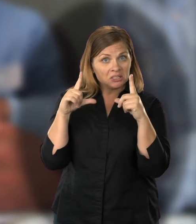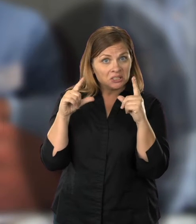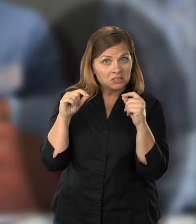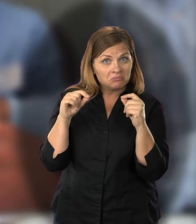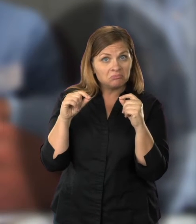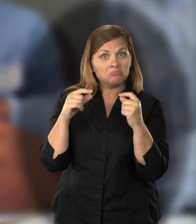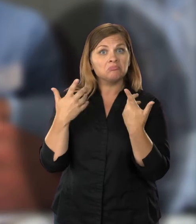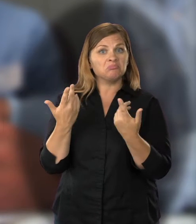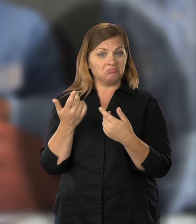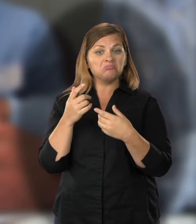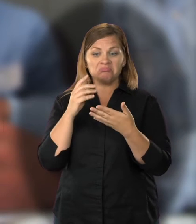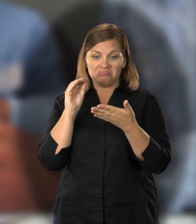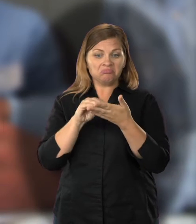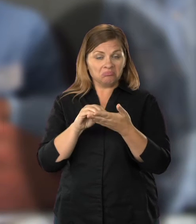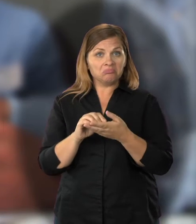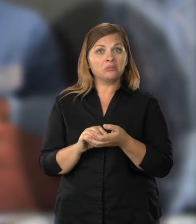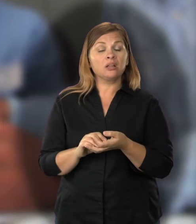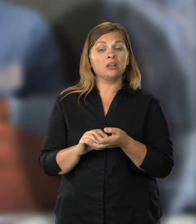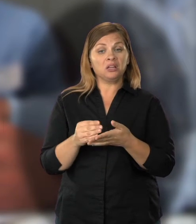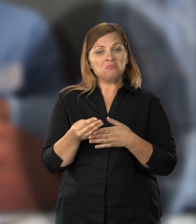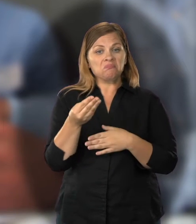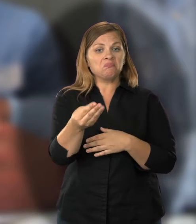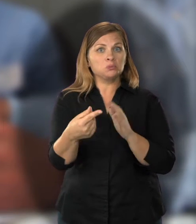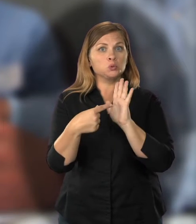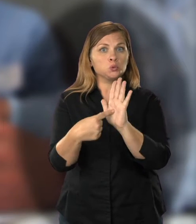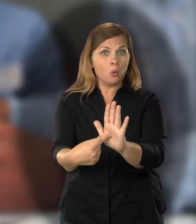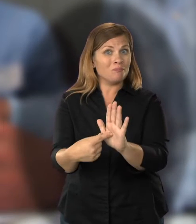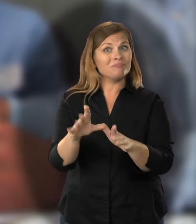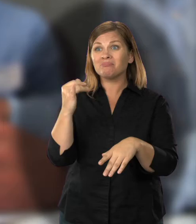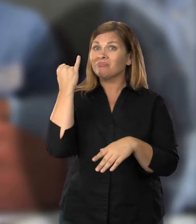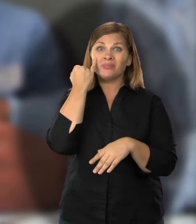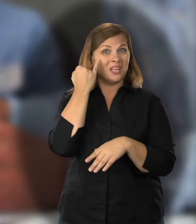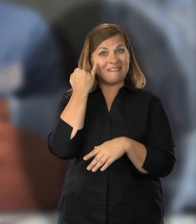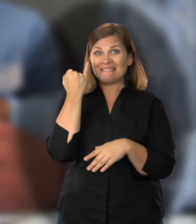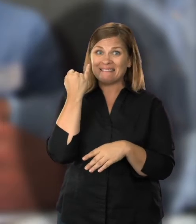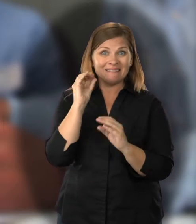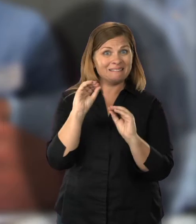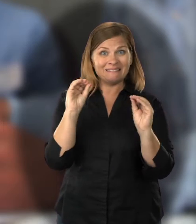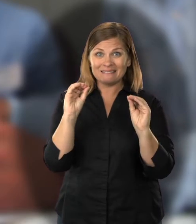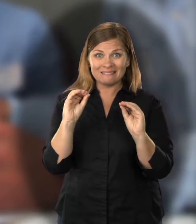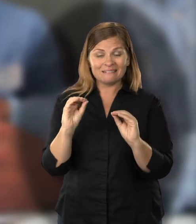Minnesota State ID card or learner's permit if it has your current address on it.